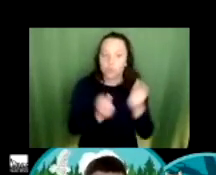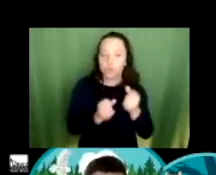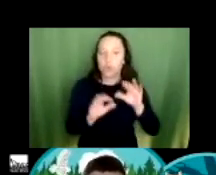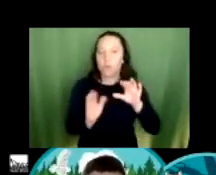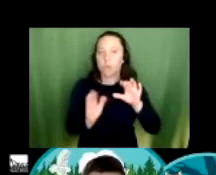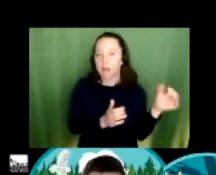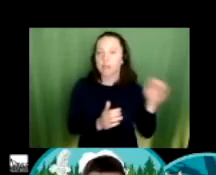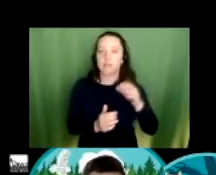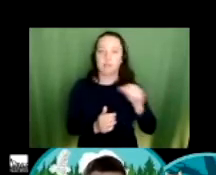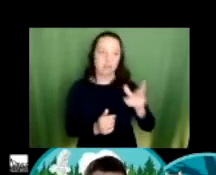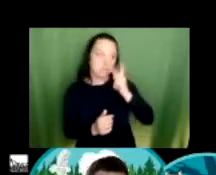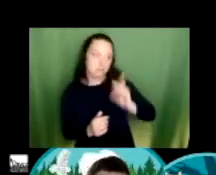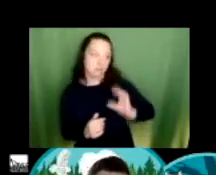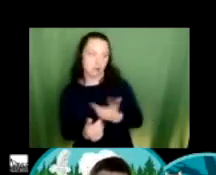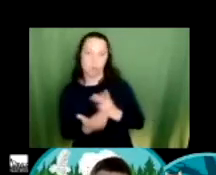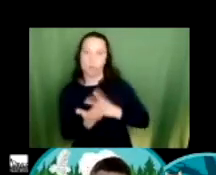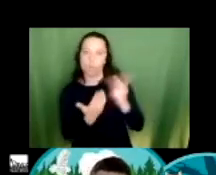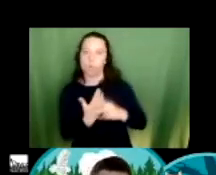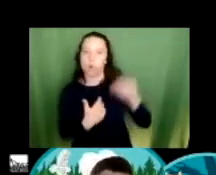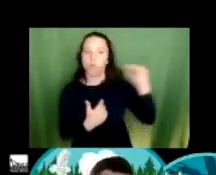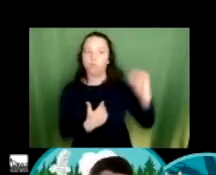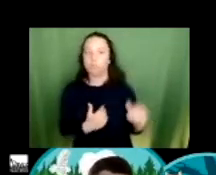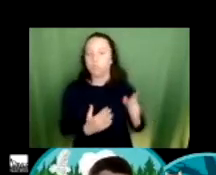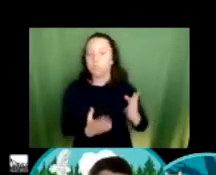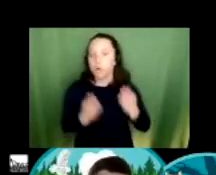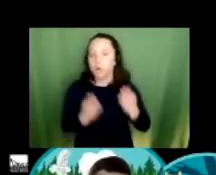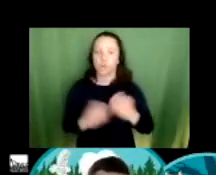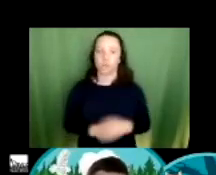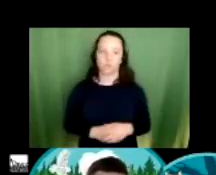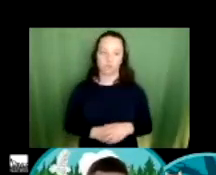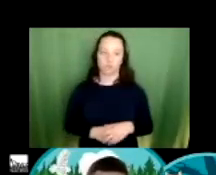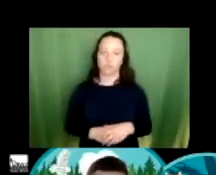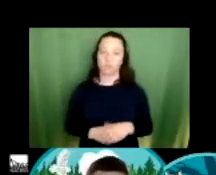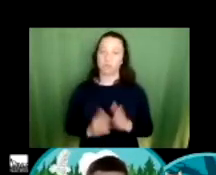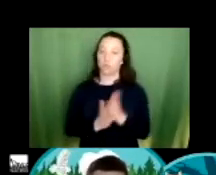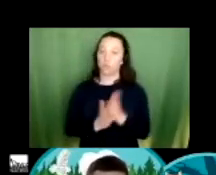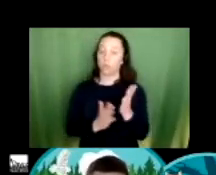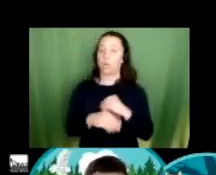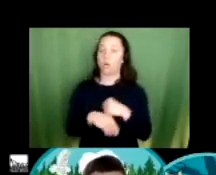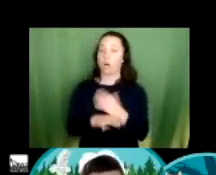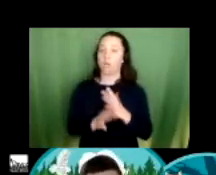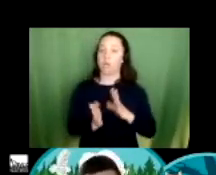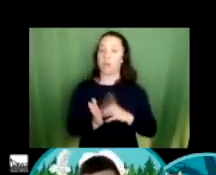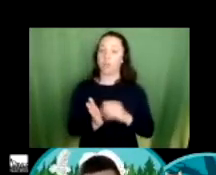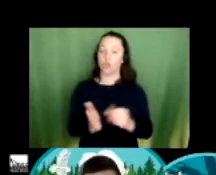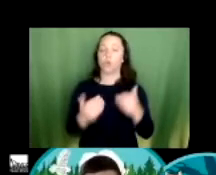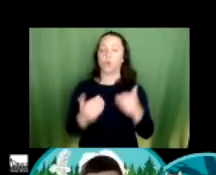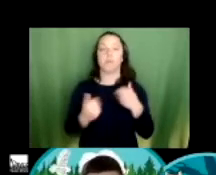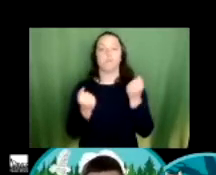abilities. It is based on research from the learning sciences and cognitive neuroscience. More broadly it has its roots in Universal Design. A theory in which if we can design products, buildings, or environments for all users initially it will benefit all abilities. Through our distance learning programs, we have many recognizable programs that we